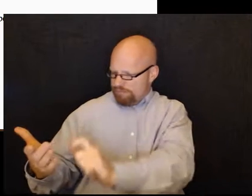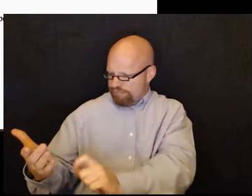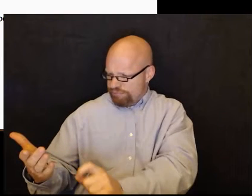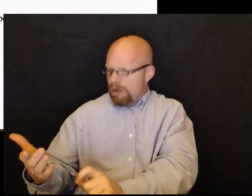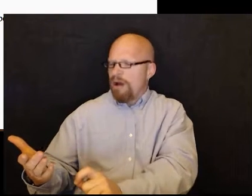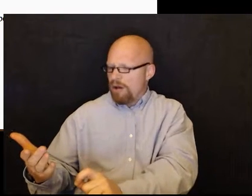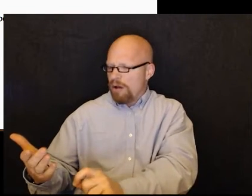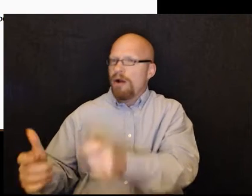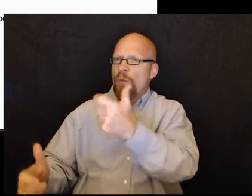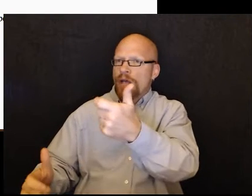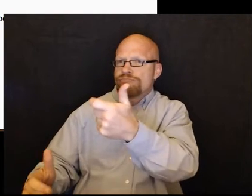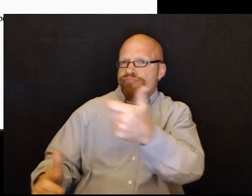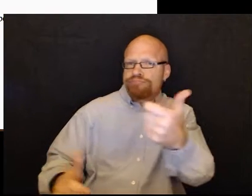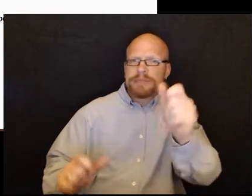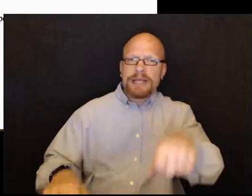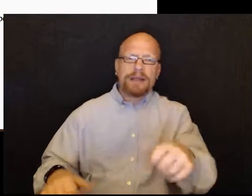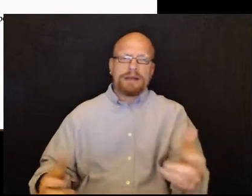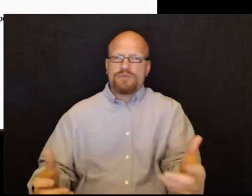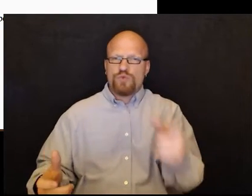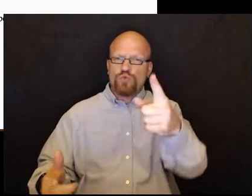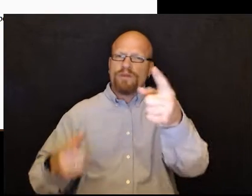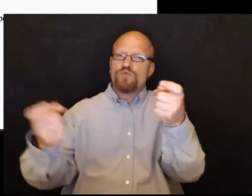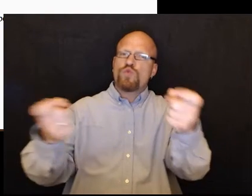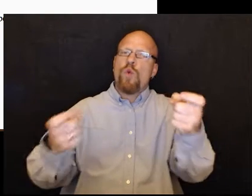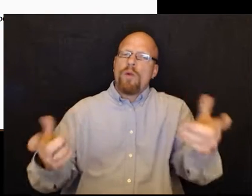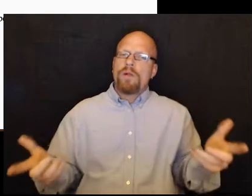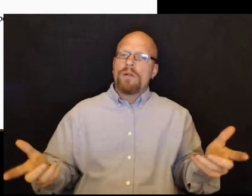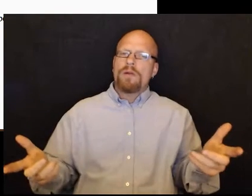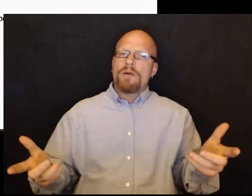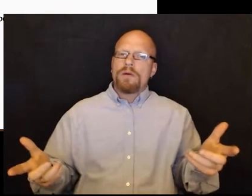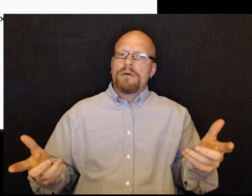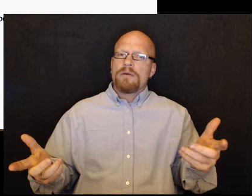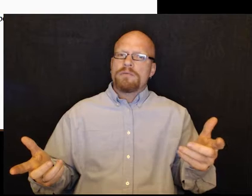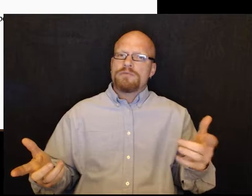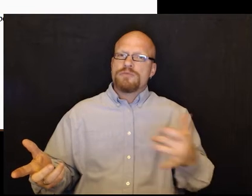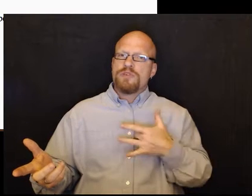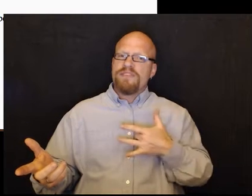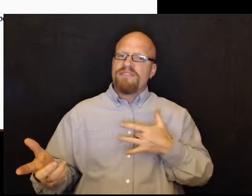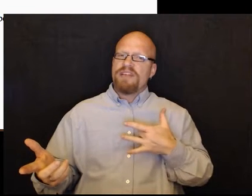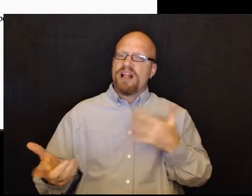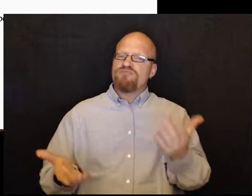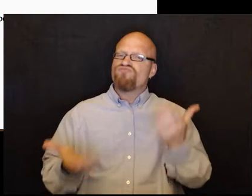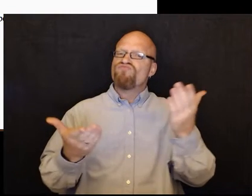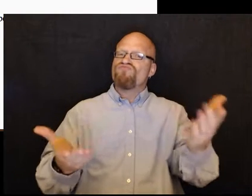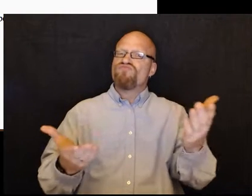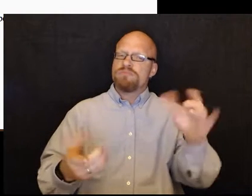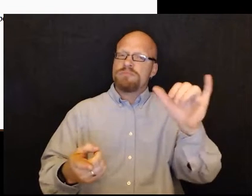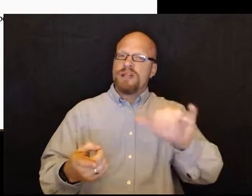like in class or you can't keep it's hard to keep up watching and reading notes but in this case you have